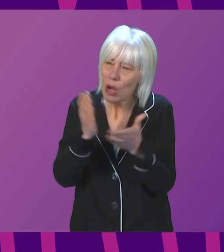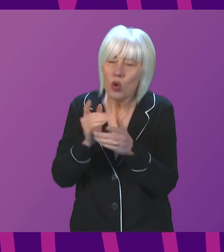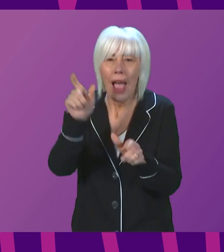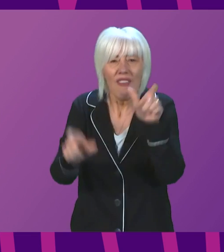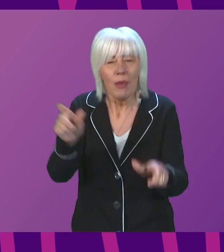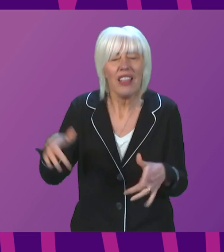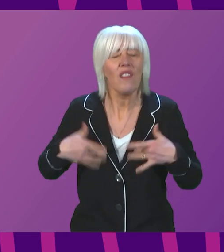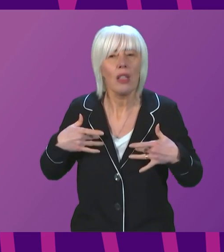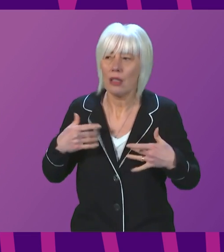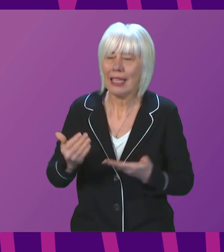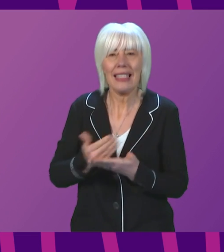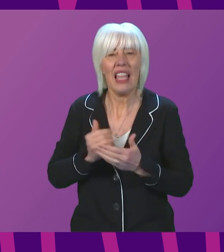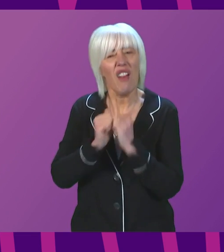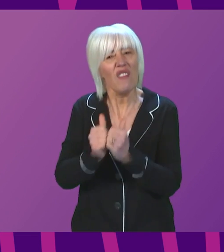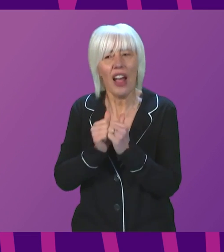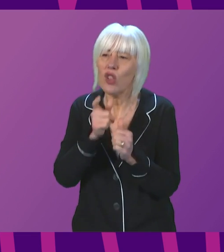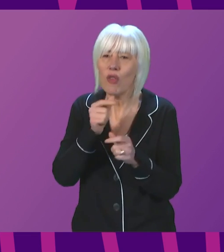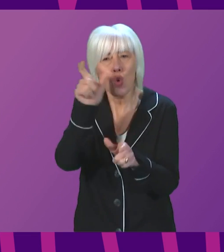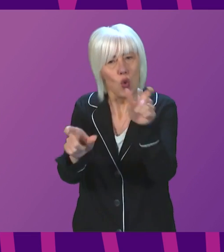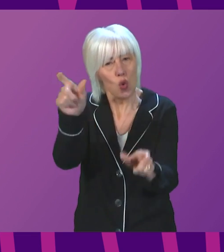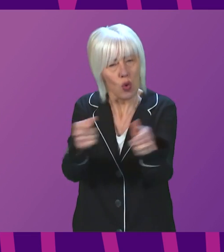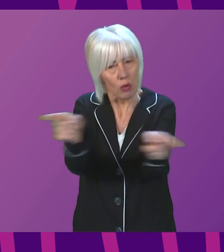for who they are.